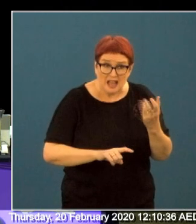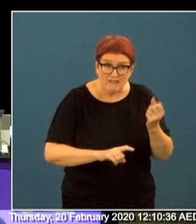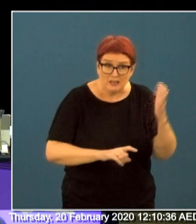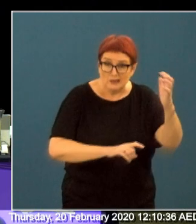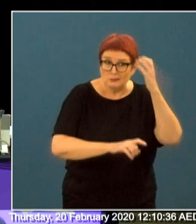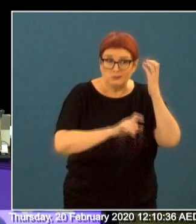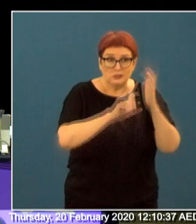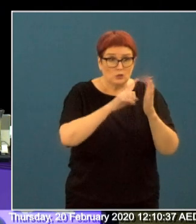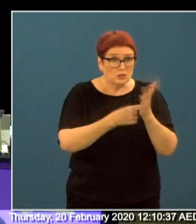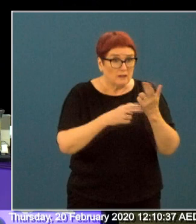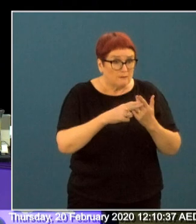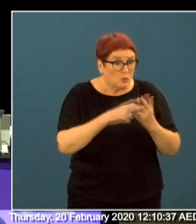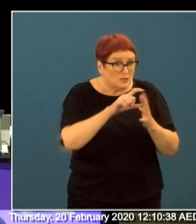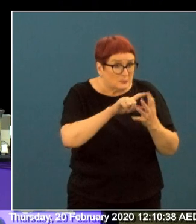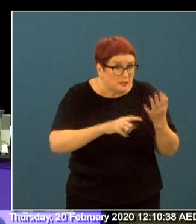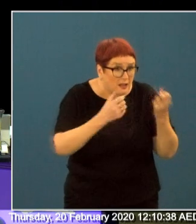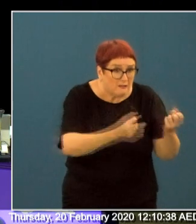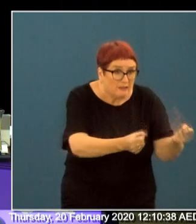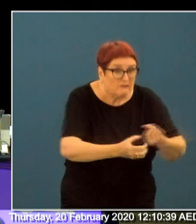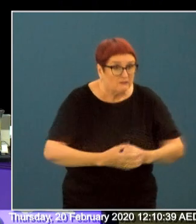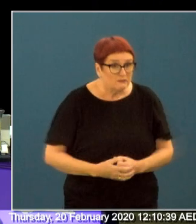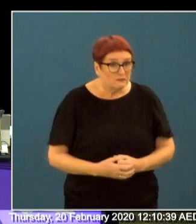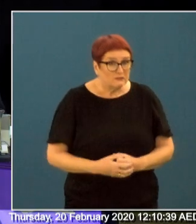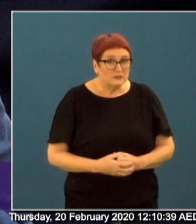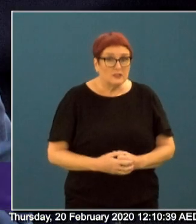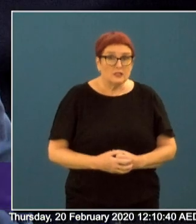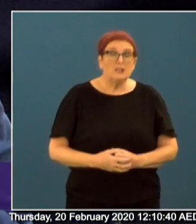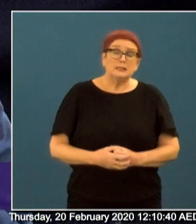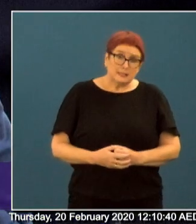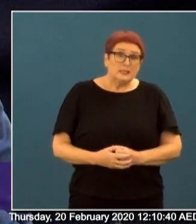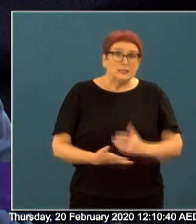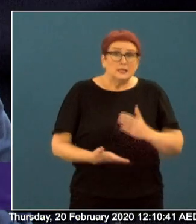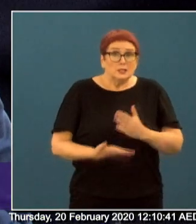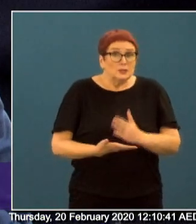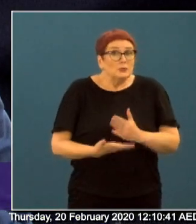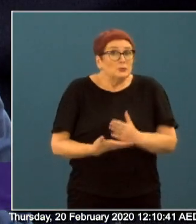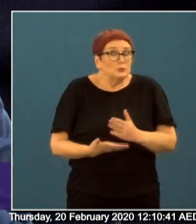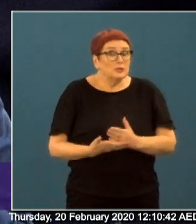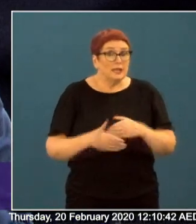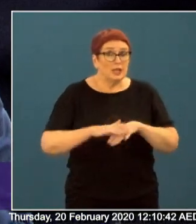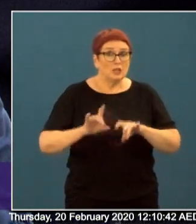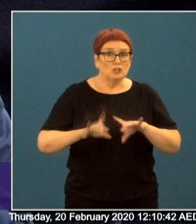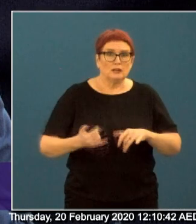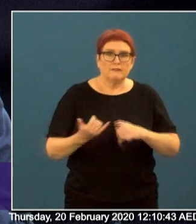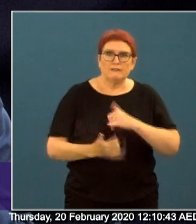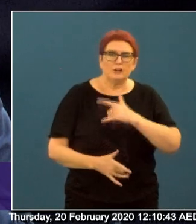And, if not, should there be? And, if so, how do we get there? We're very fortunate that we have many excellent developmental paediatricians